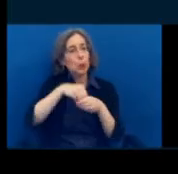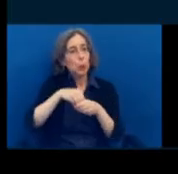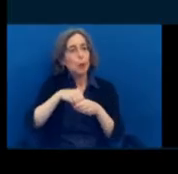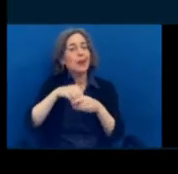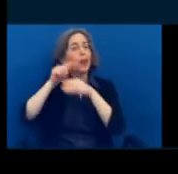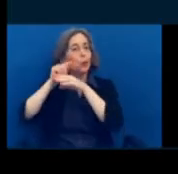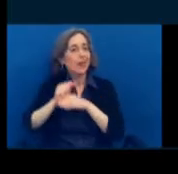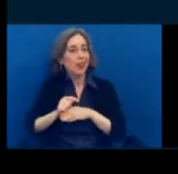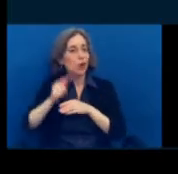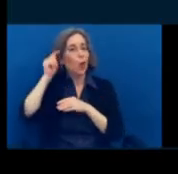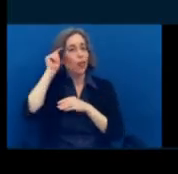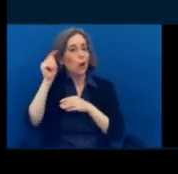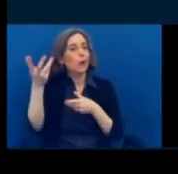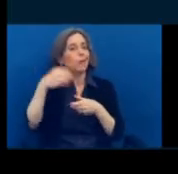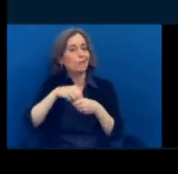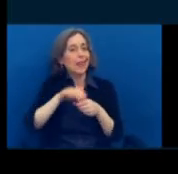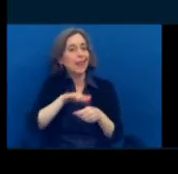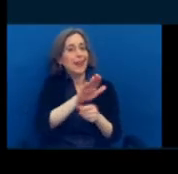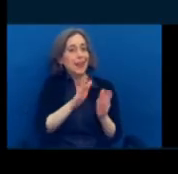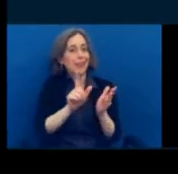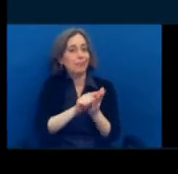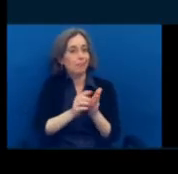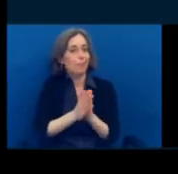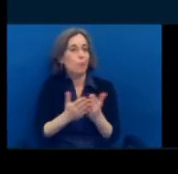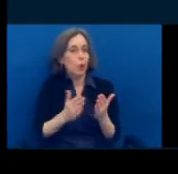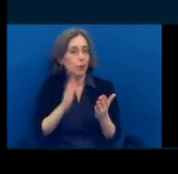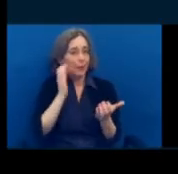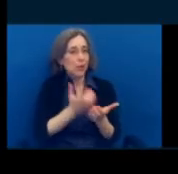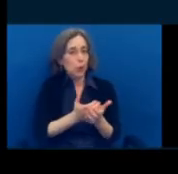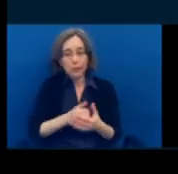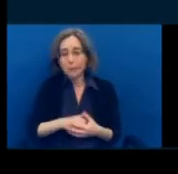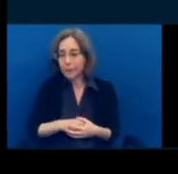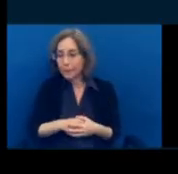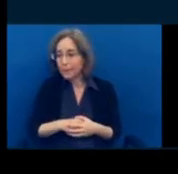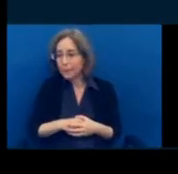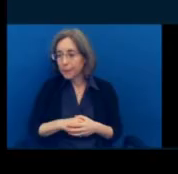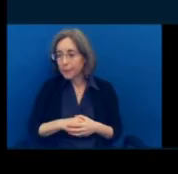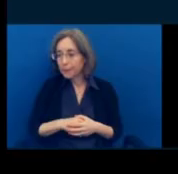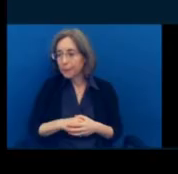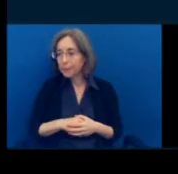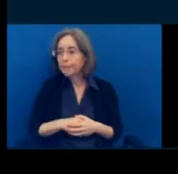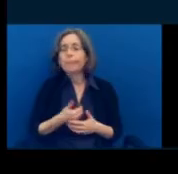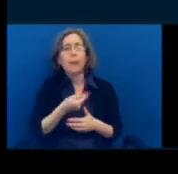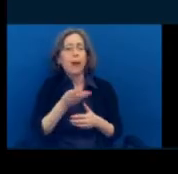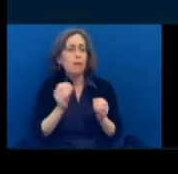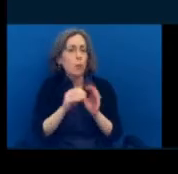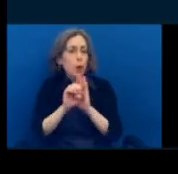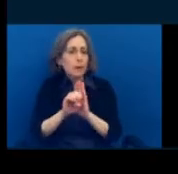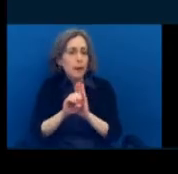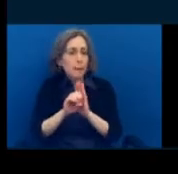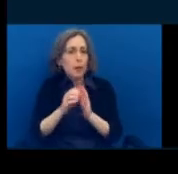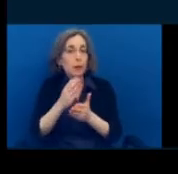DICTATE HIS REPRESENTATION. I ALSO WANT TO SHOW MORE